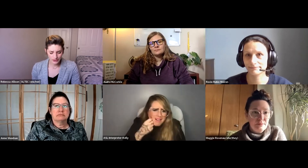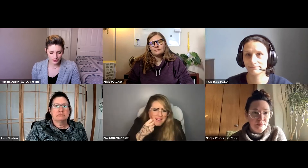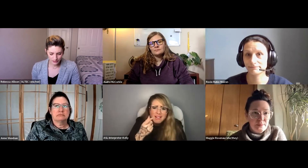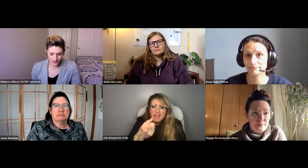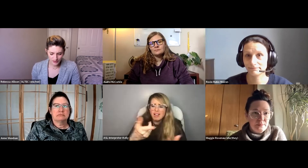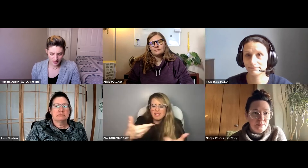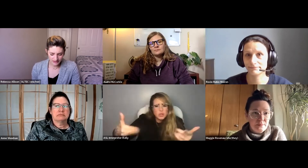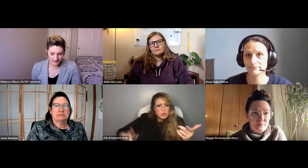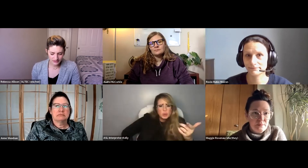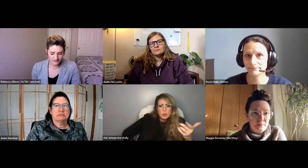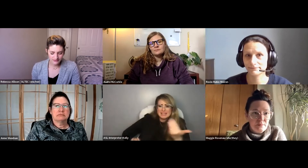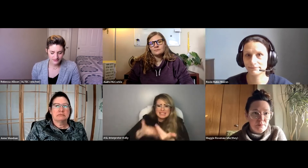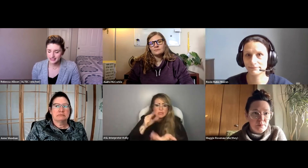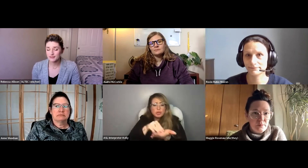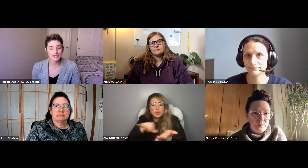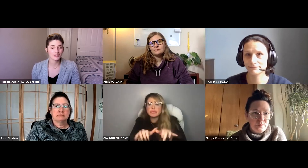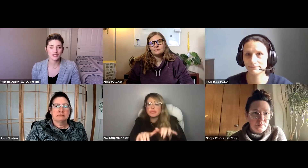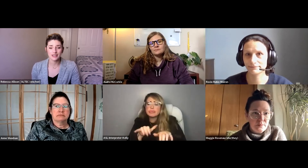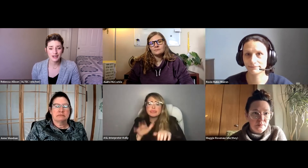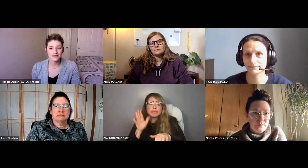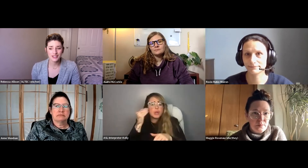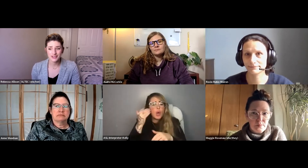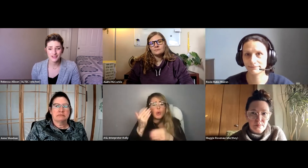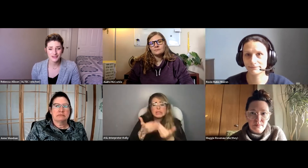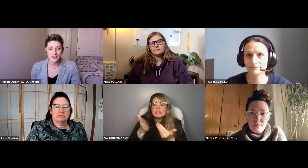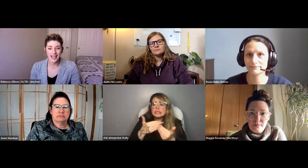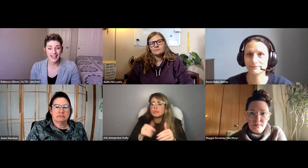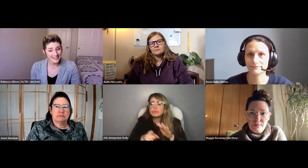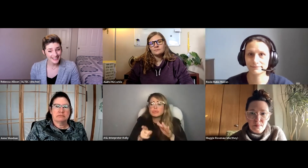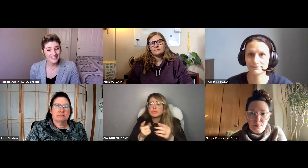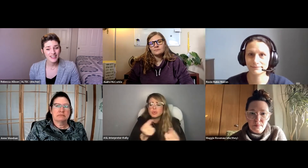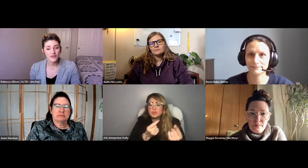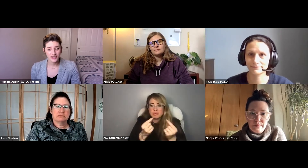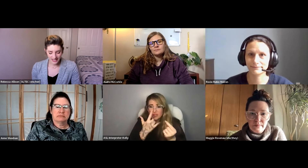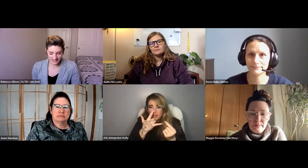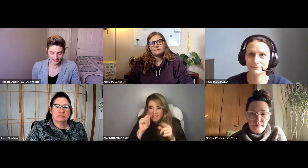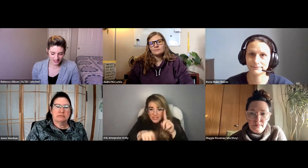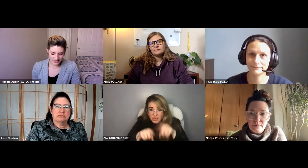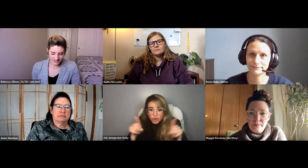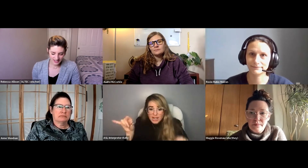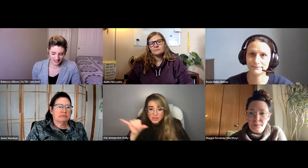student perspective. It seems like there's a lot of different variety with the activities